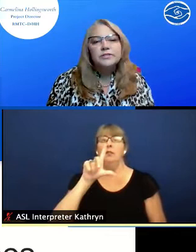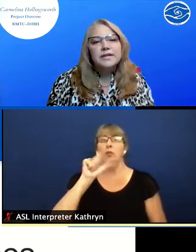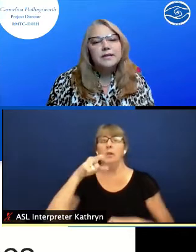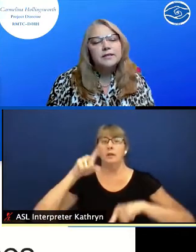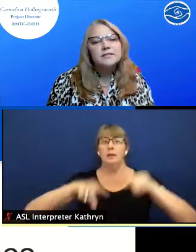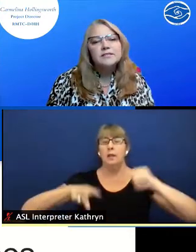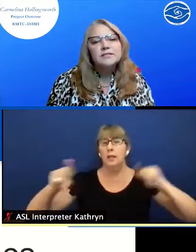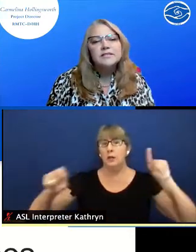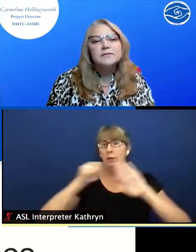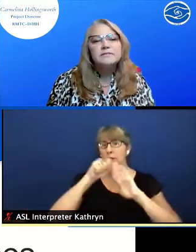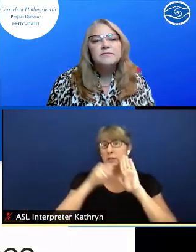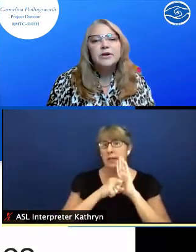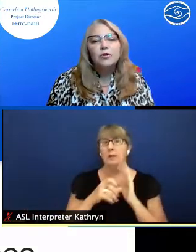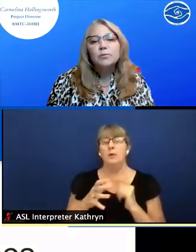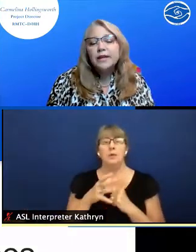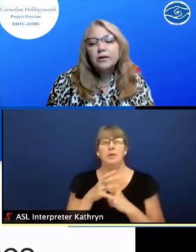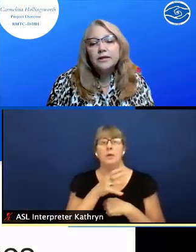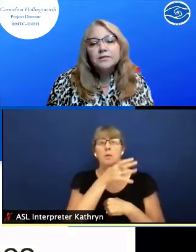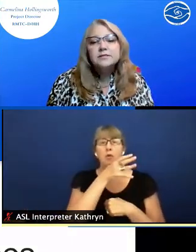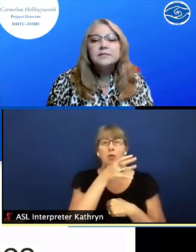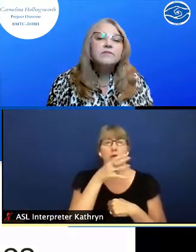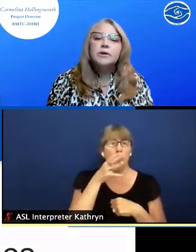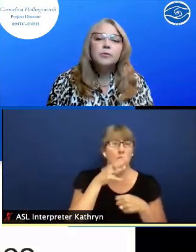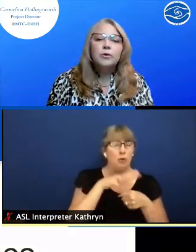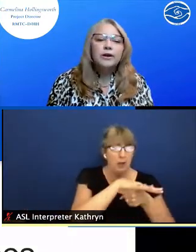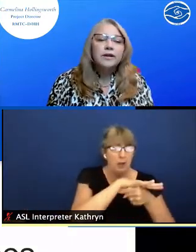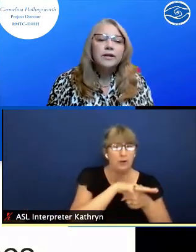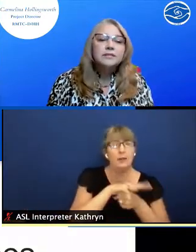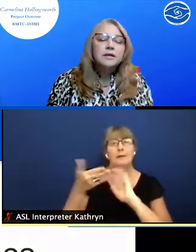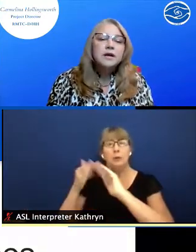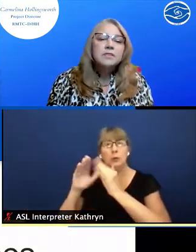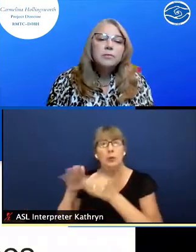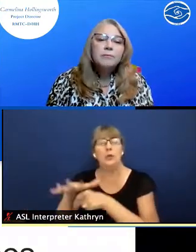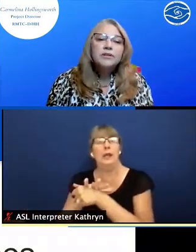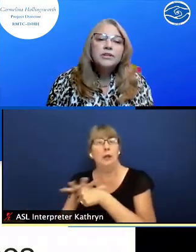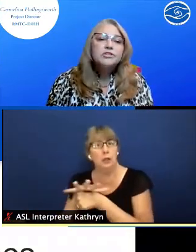state consisting of some very urban areas to some very rural areas. The populations of